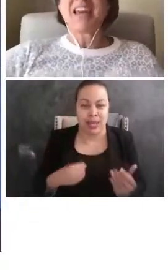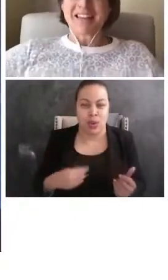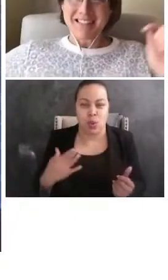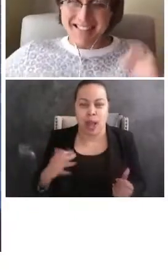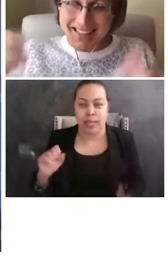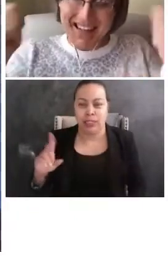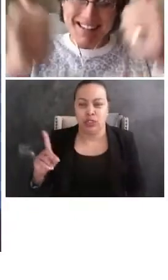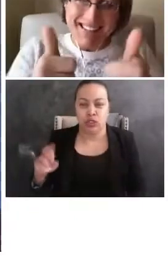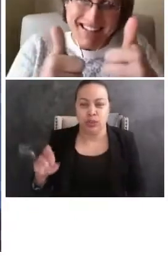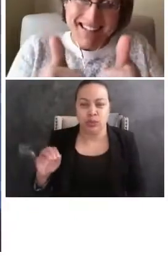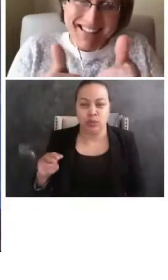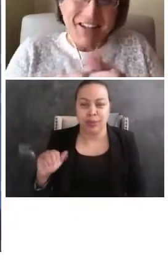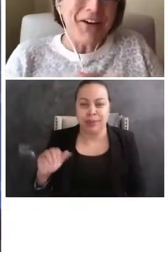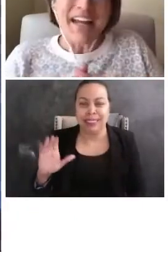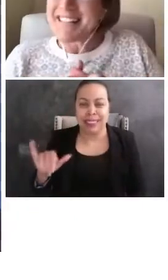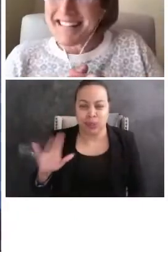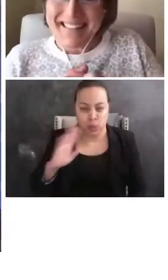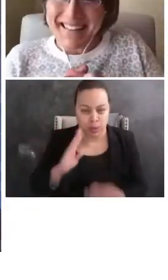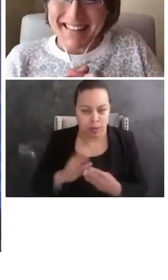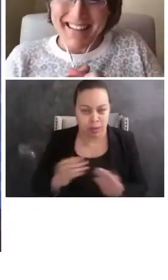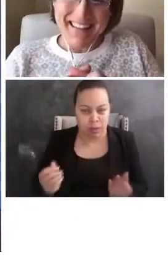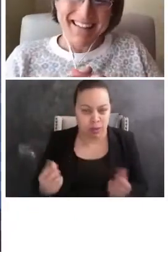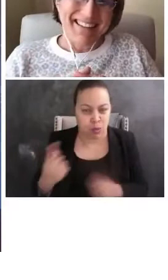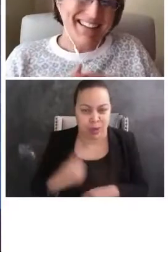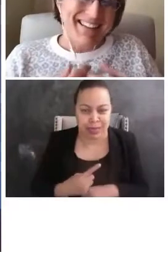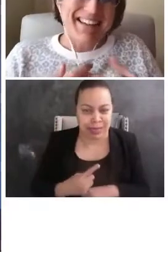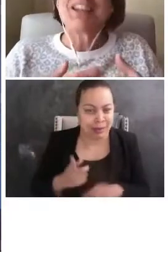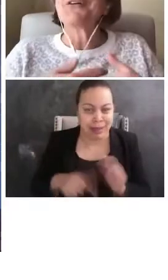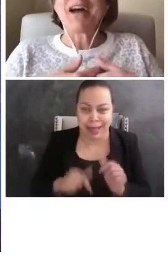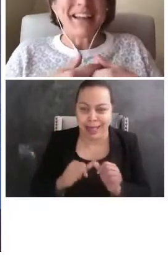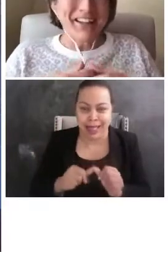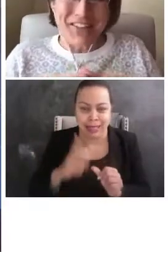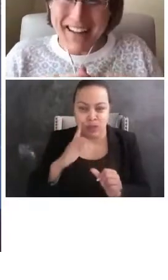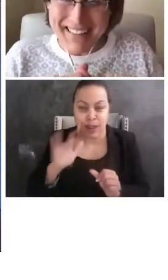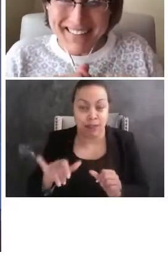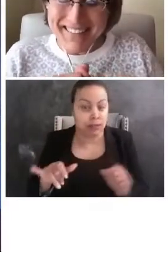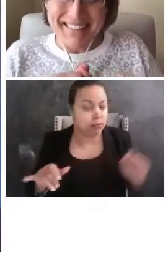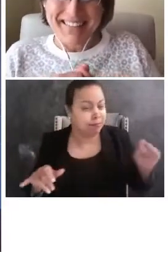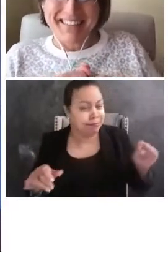It will not last forever. There will be change.